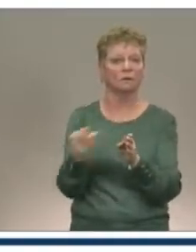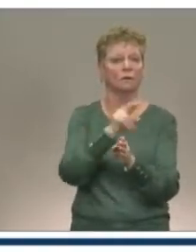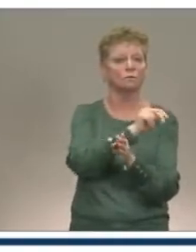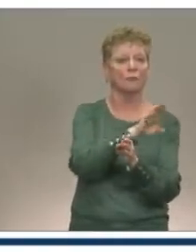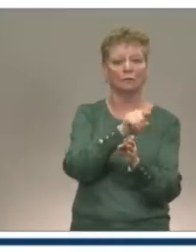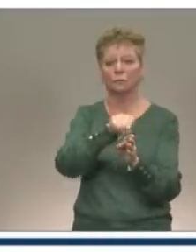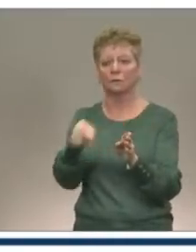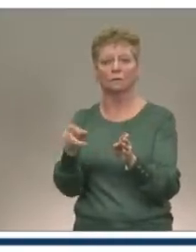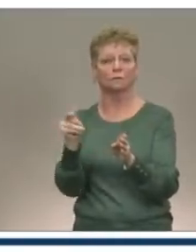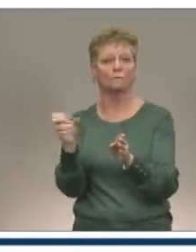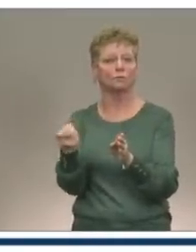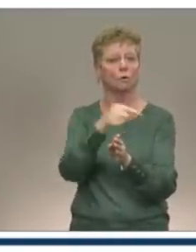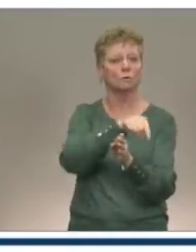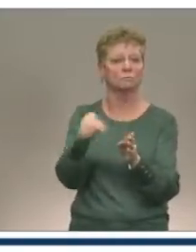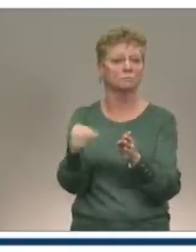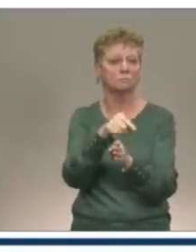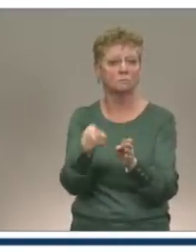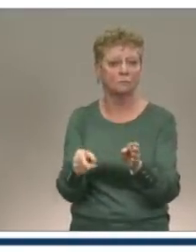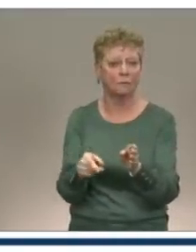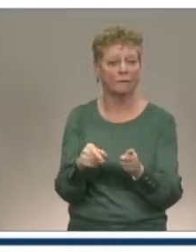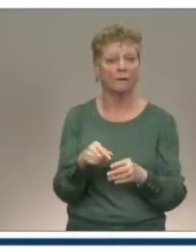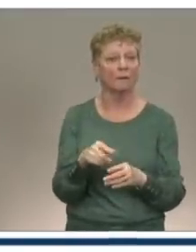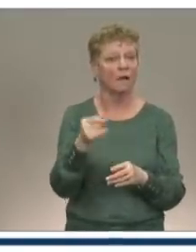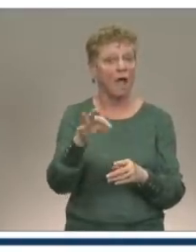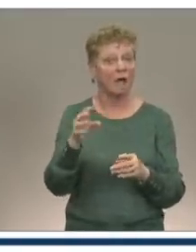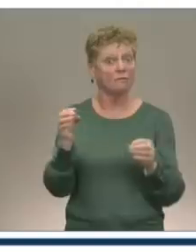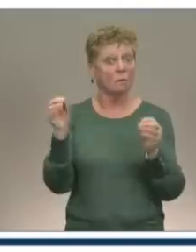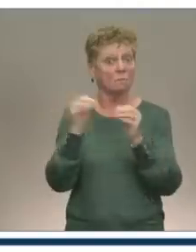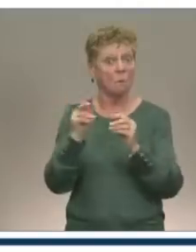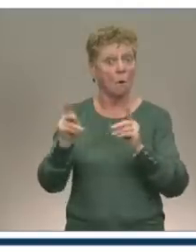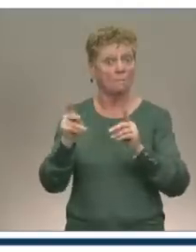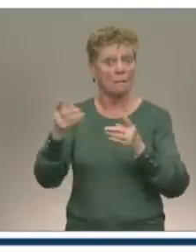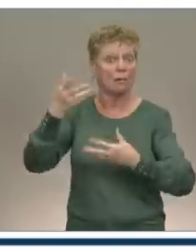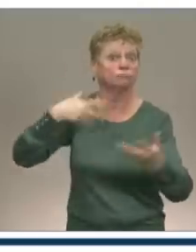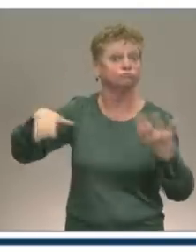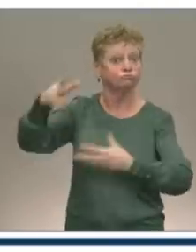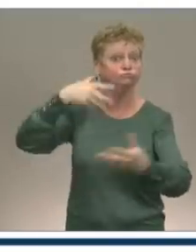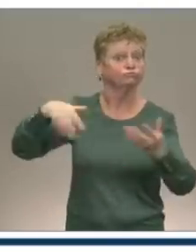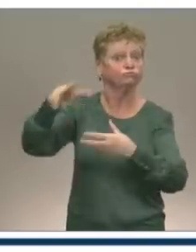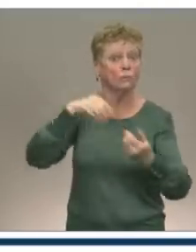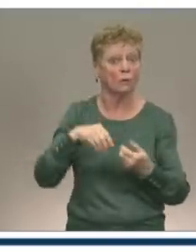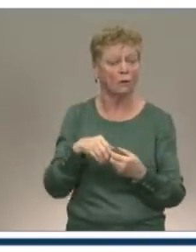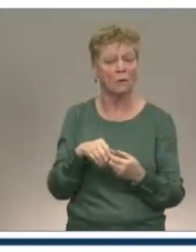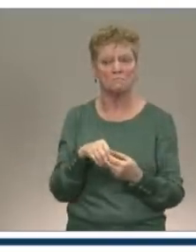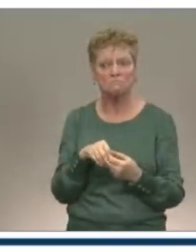need to go back to where we were uh you know with with gathering limits uh we hope not to do that